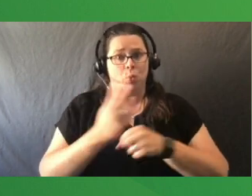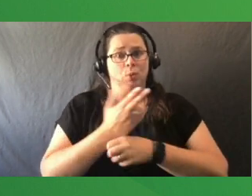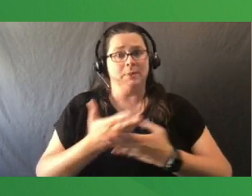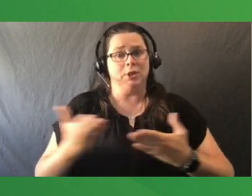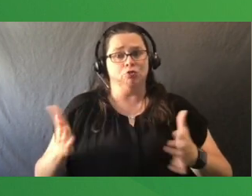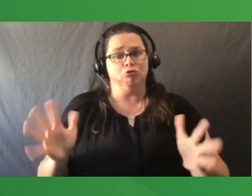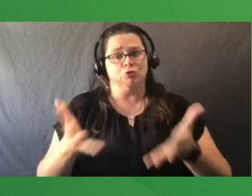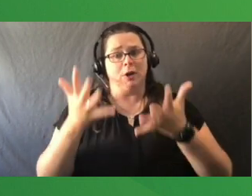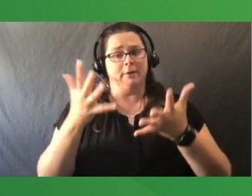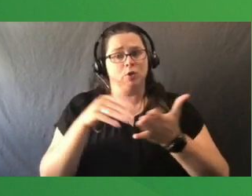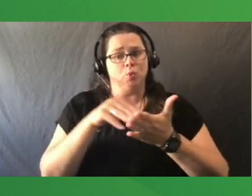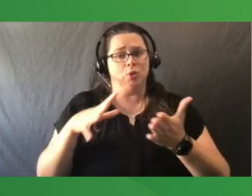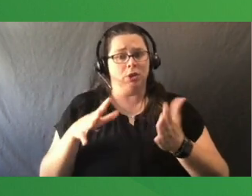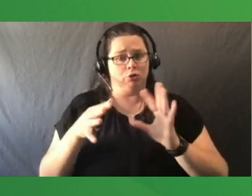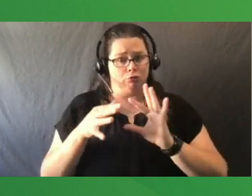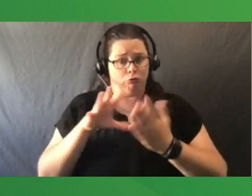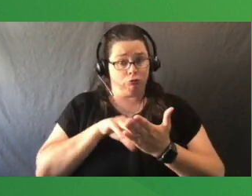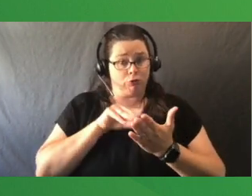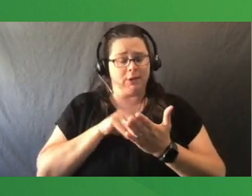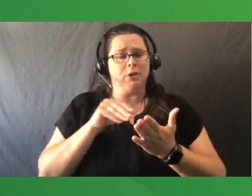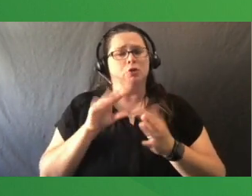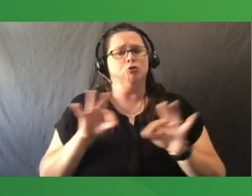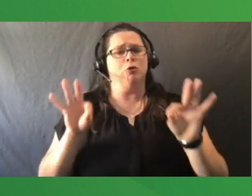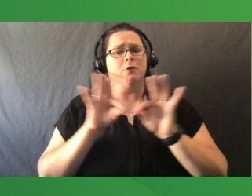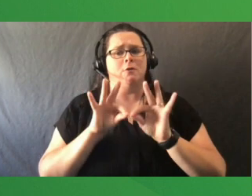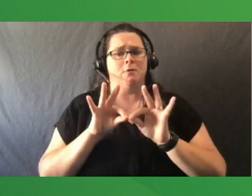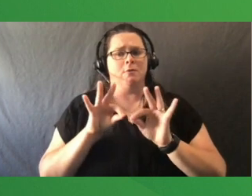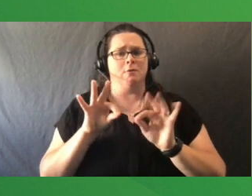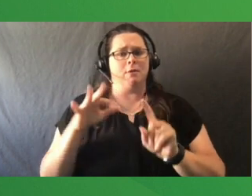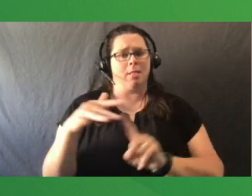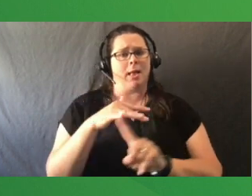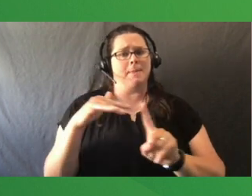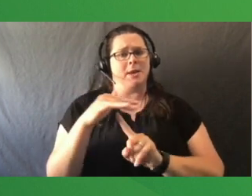them to examine critical climate issues in their own communities.